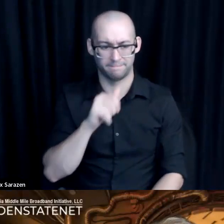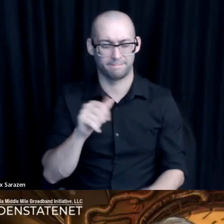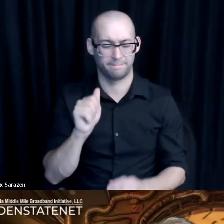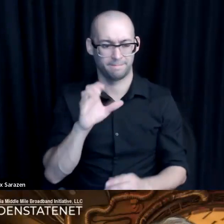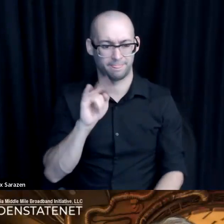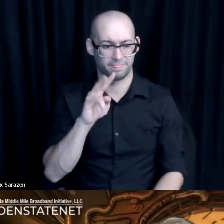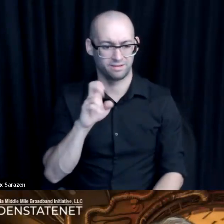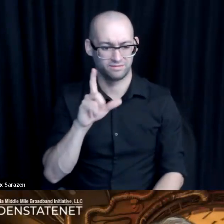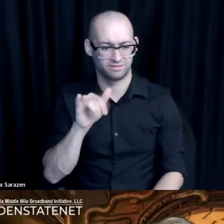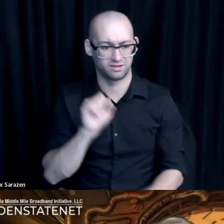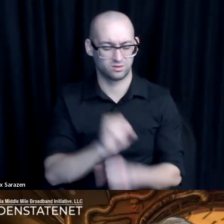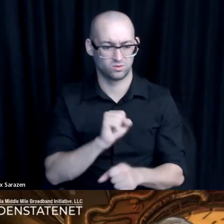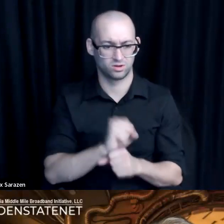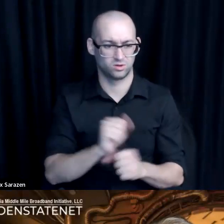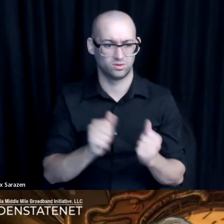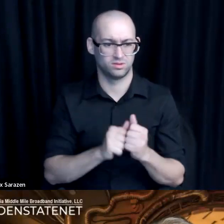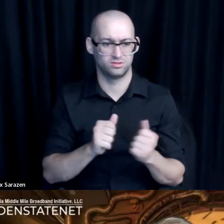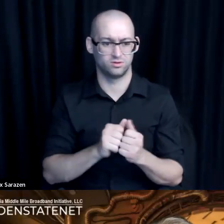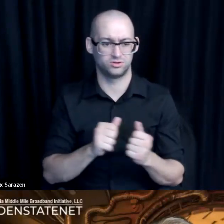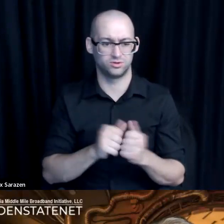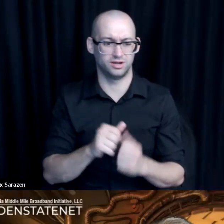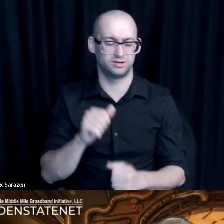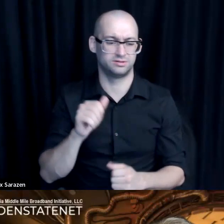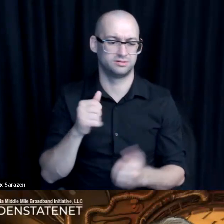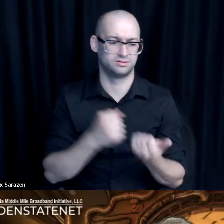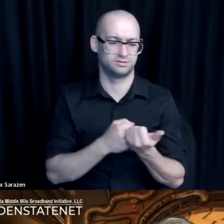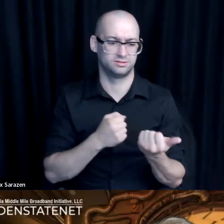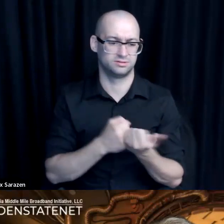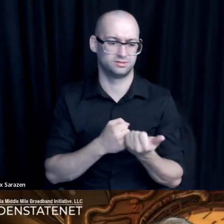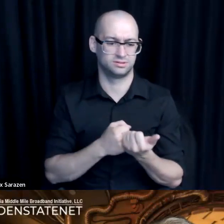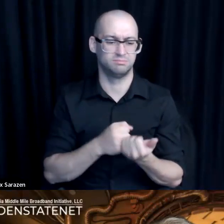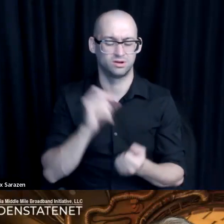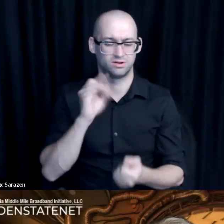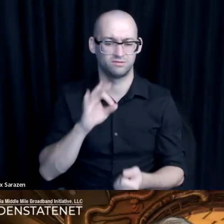in support of the Ewiiaapaayp Band of Kumeyaay Indians in San Diego County. We're aggressively